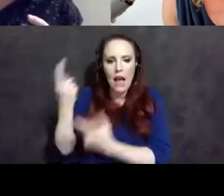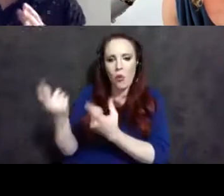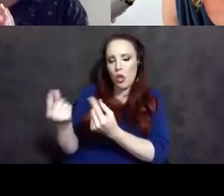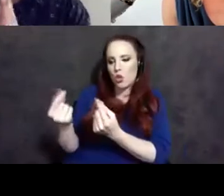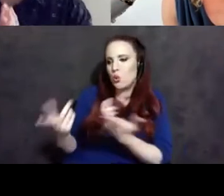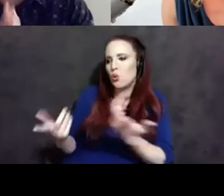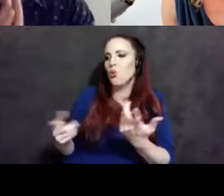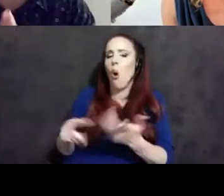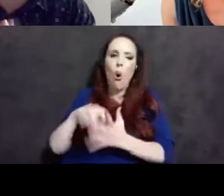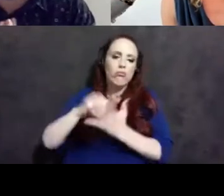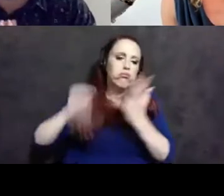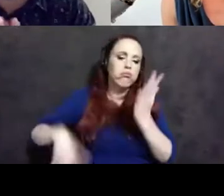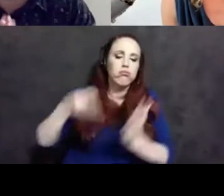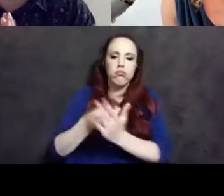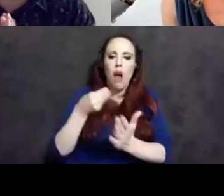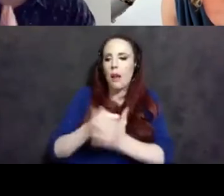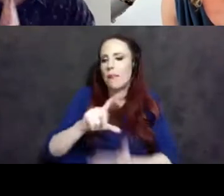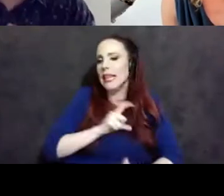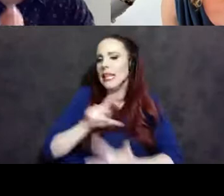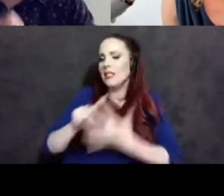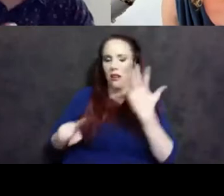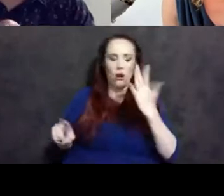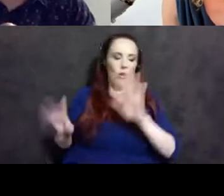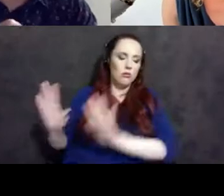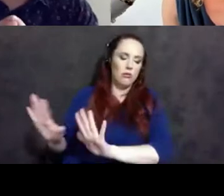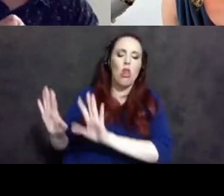There are decades of people doing it, they know what they're doing.